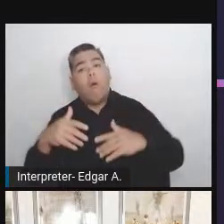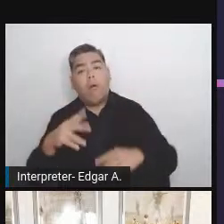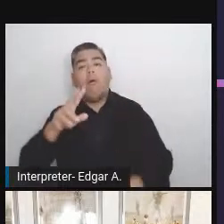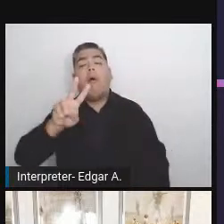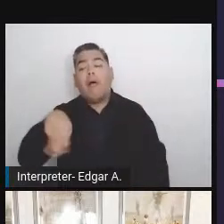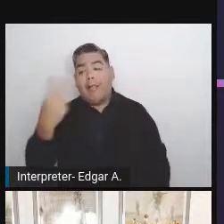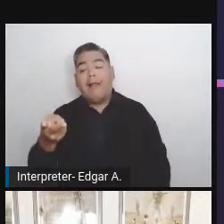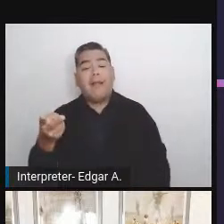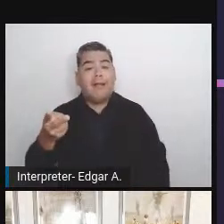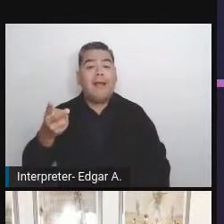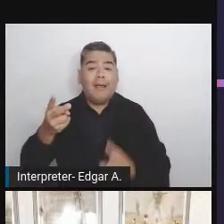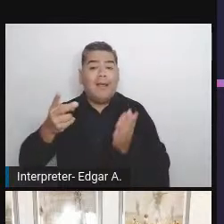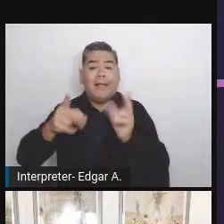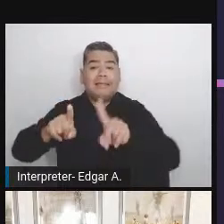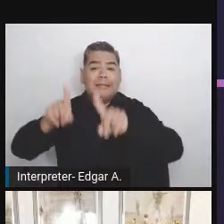Amazing. On